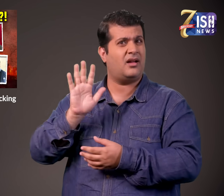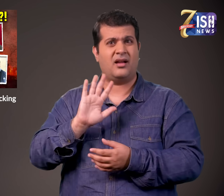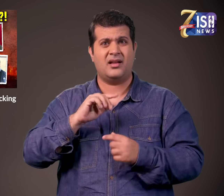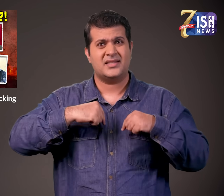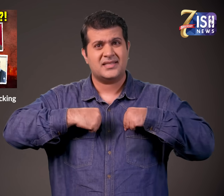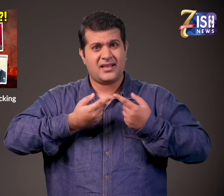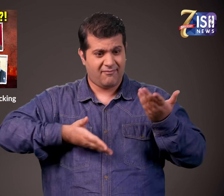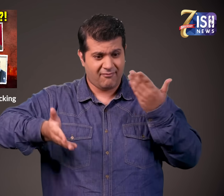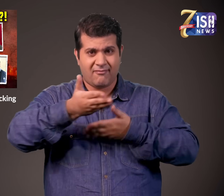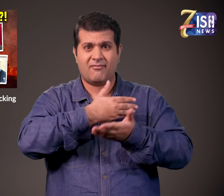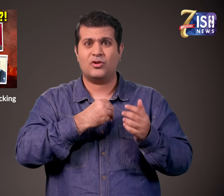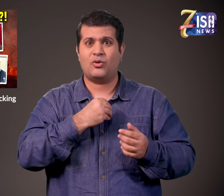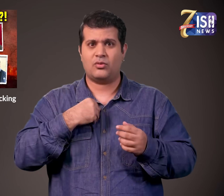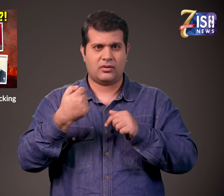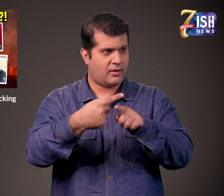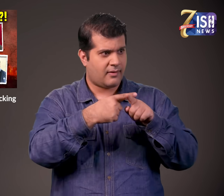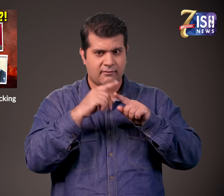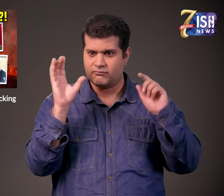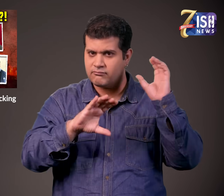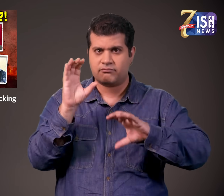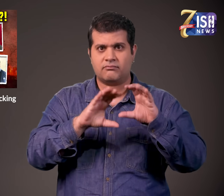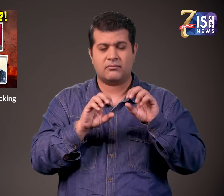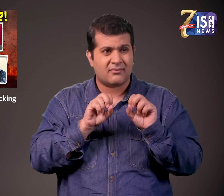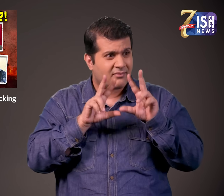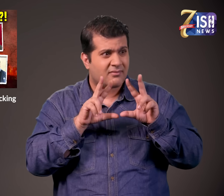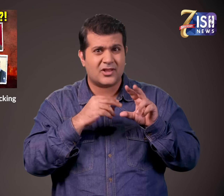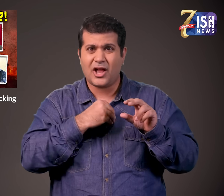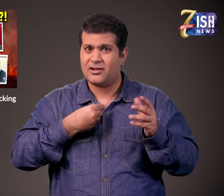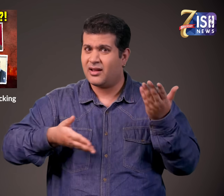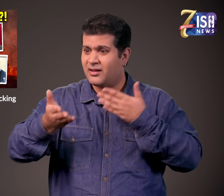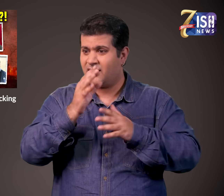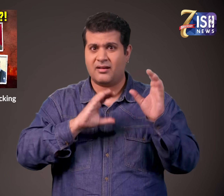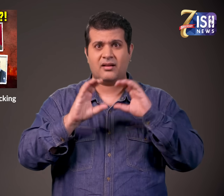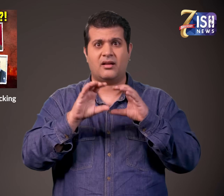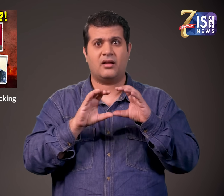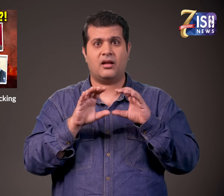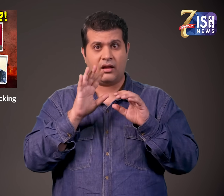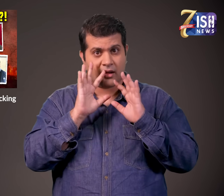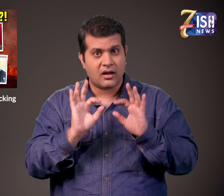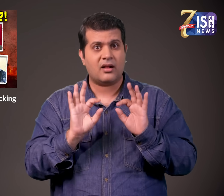No! Shockingly, these doctors pooled in their own money. It is the truth.